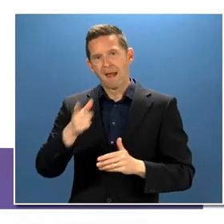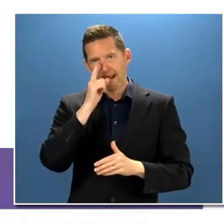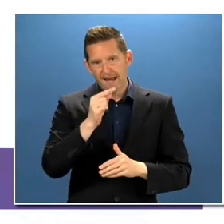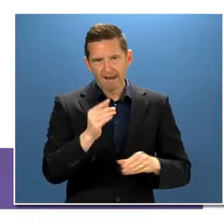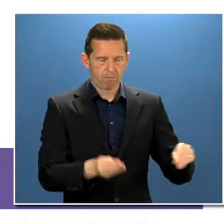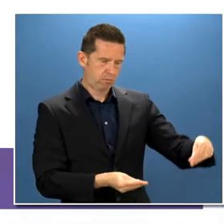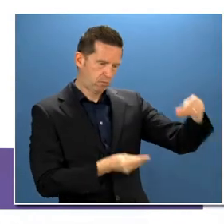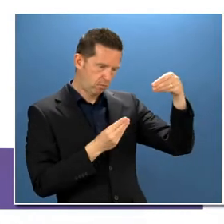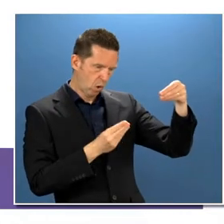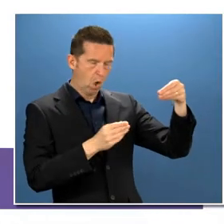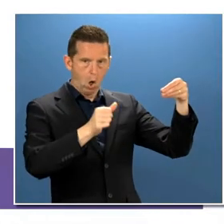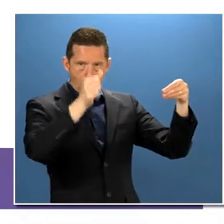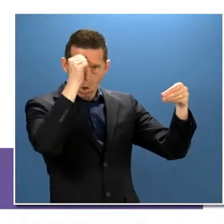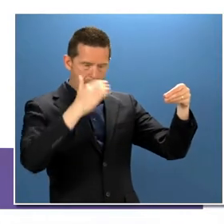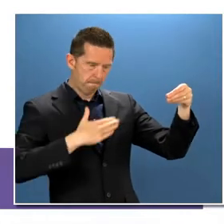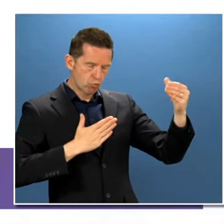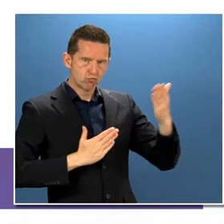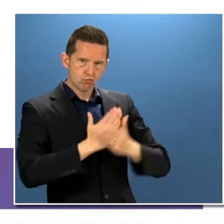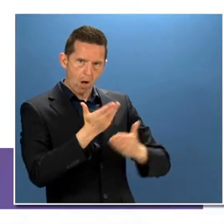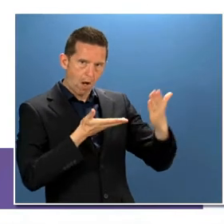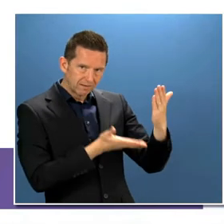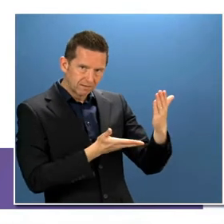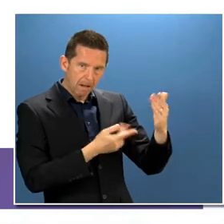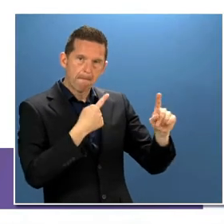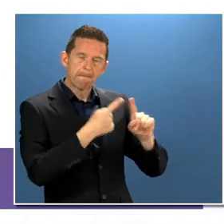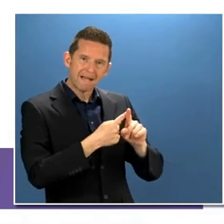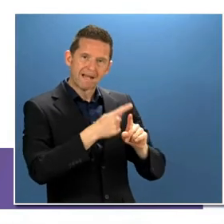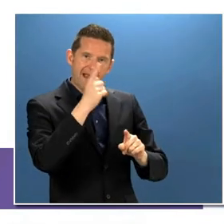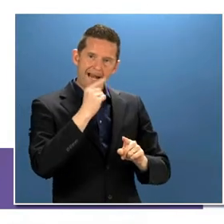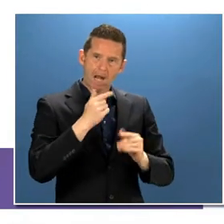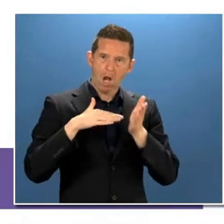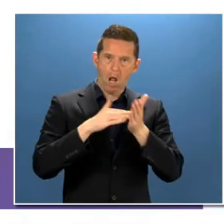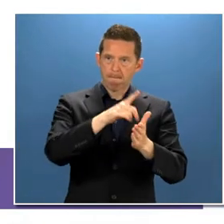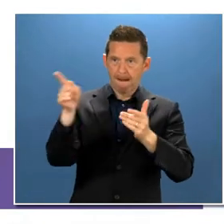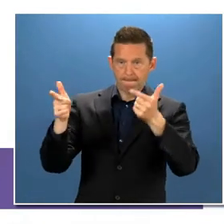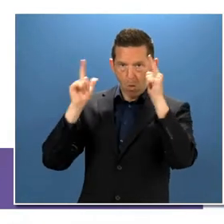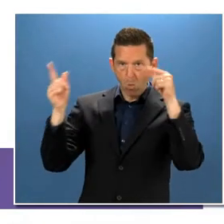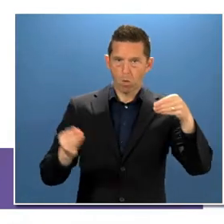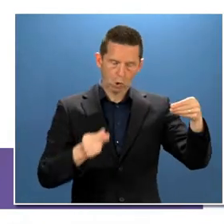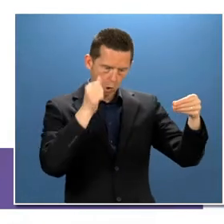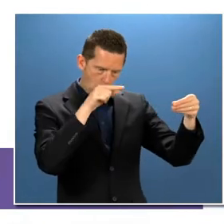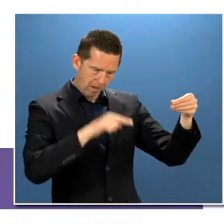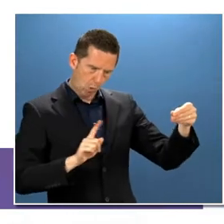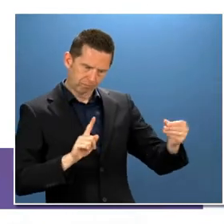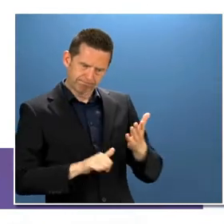their rights if needed but also to guide employers as to what is good conduct at the same time.